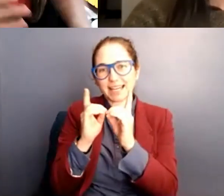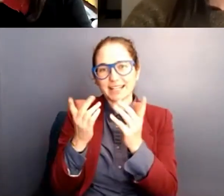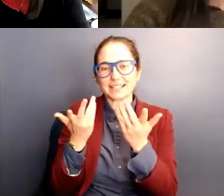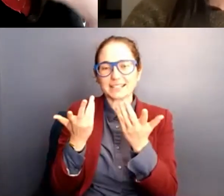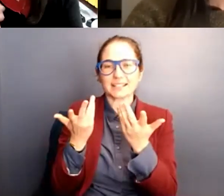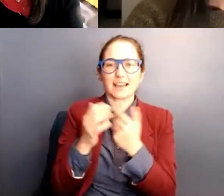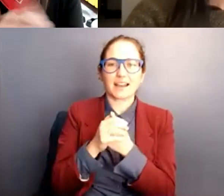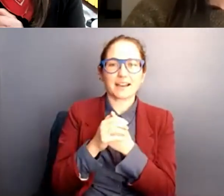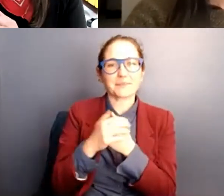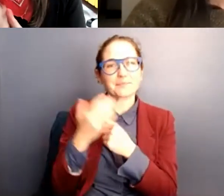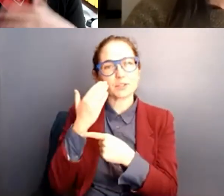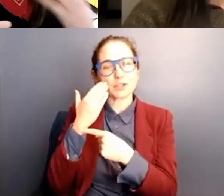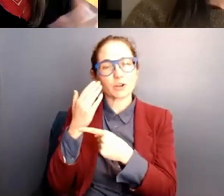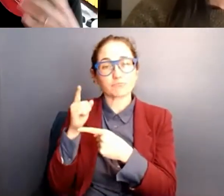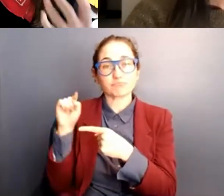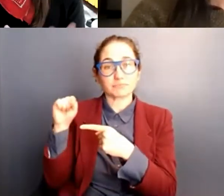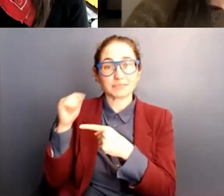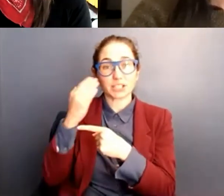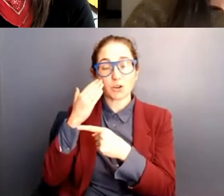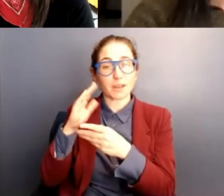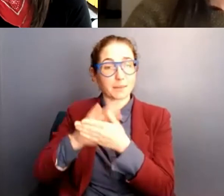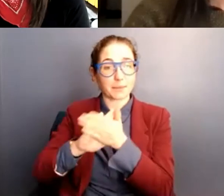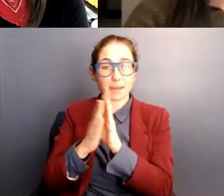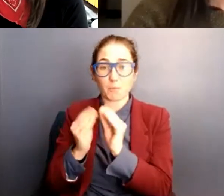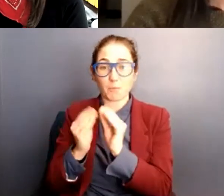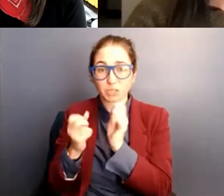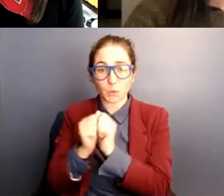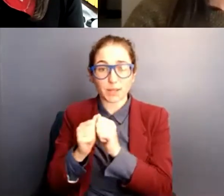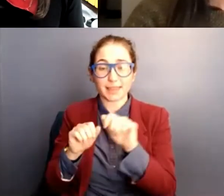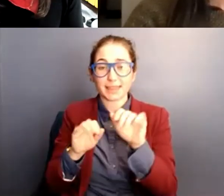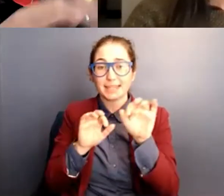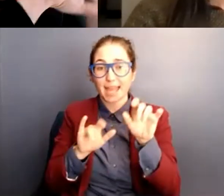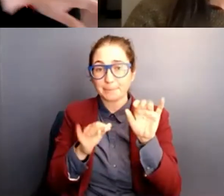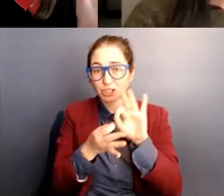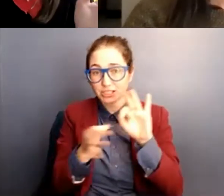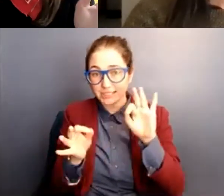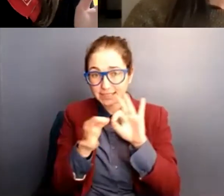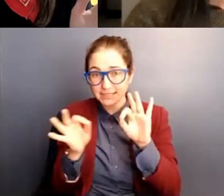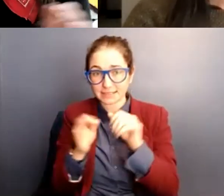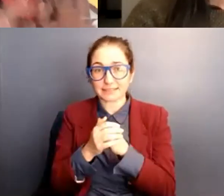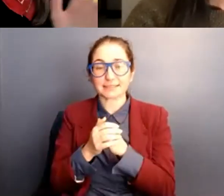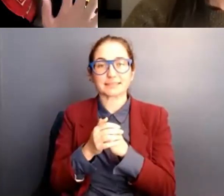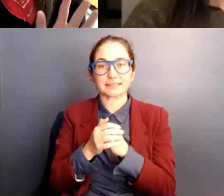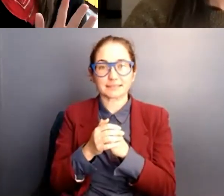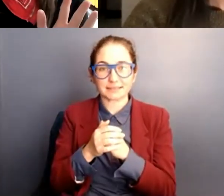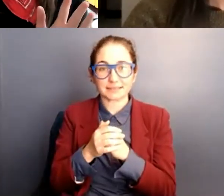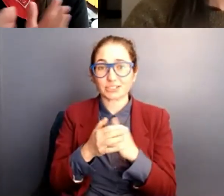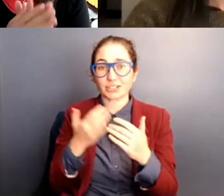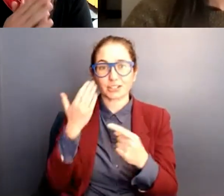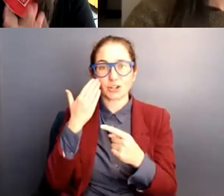and more involved in captioning. And long story short, he started to caption some of their musical performances.